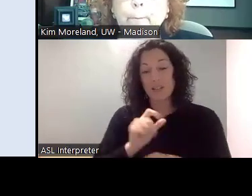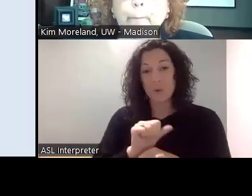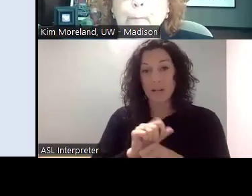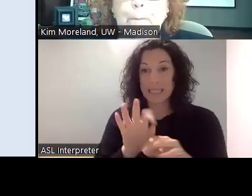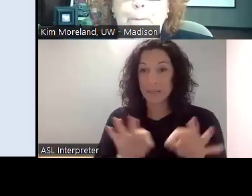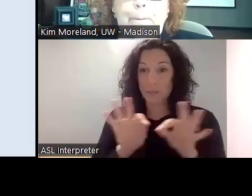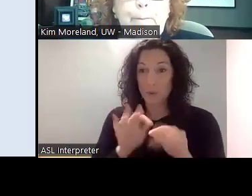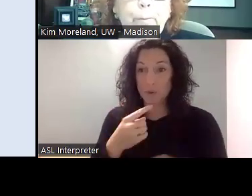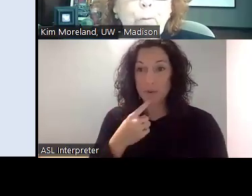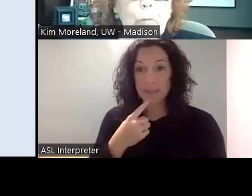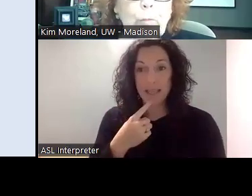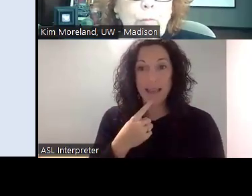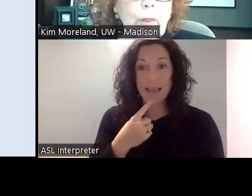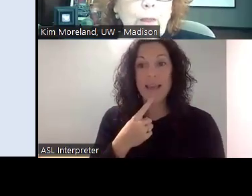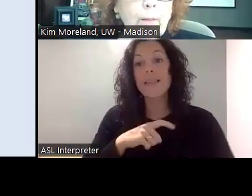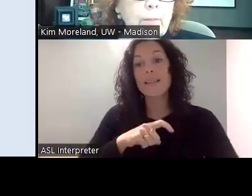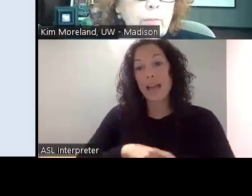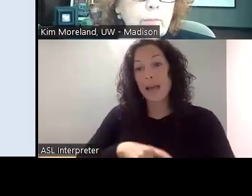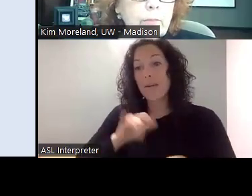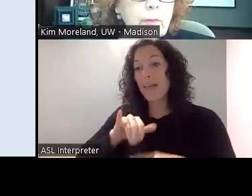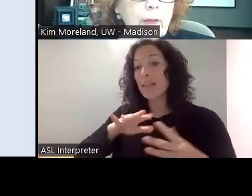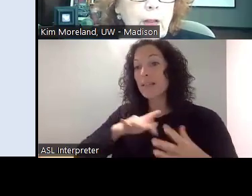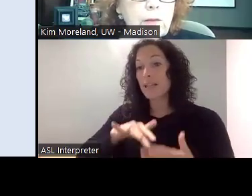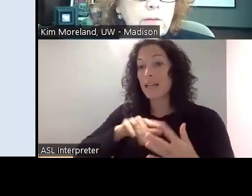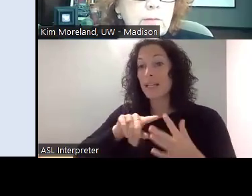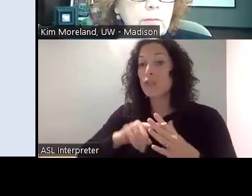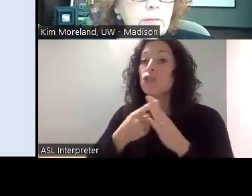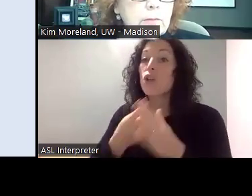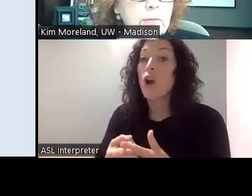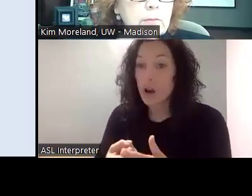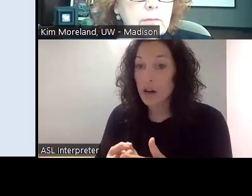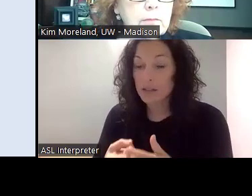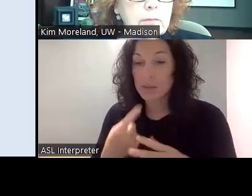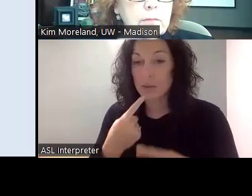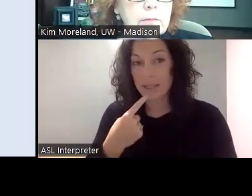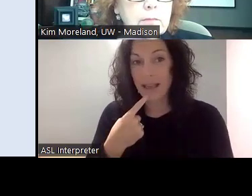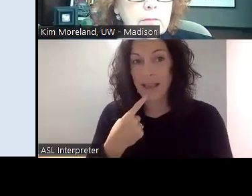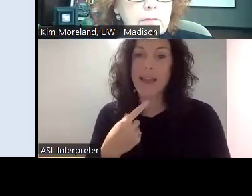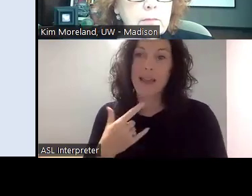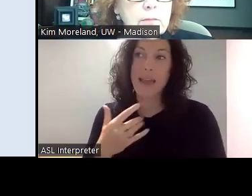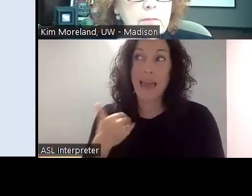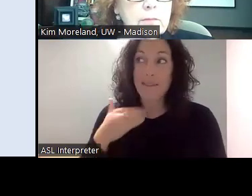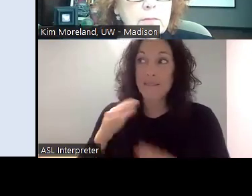at the time of a study start or a project kickoff to say if there's foreign activities ongoing.